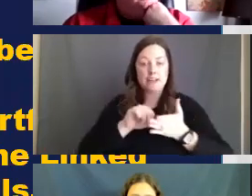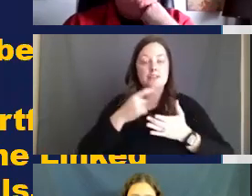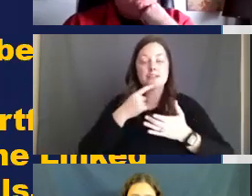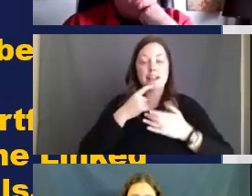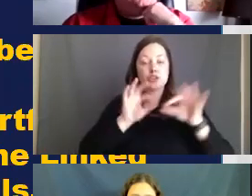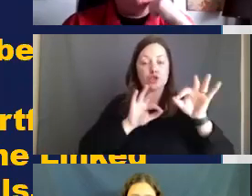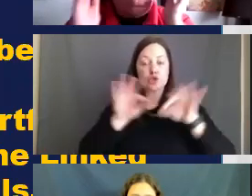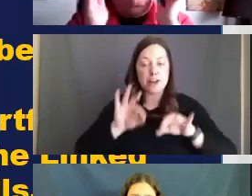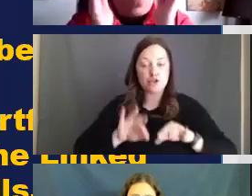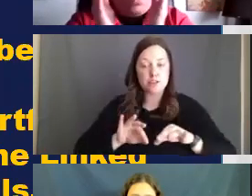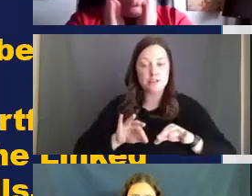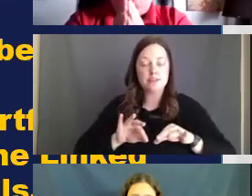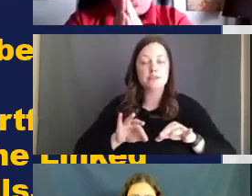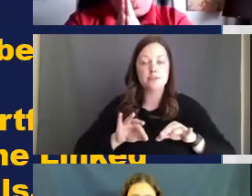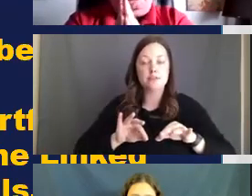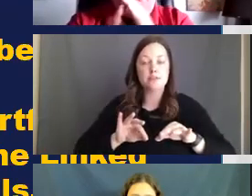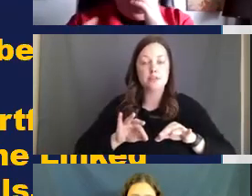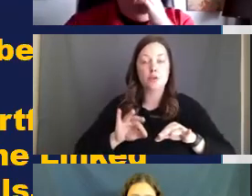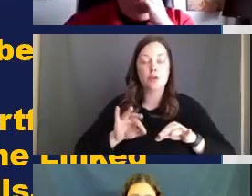if they put it into the display.